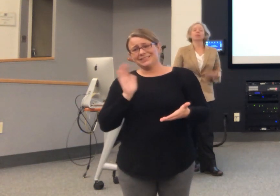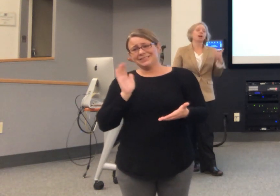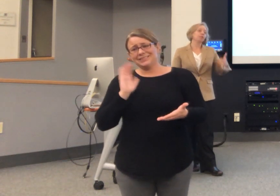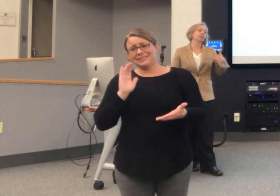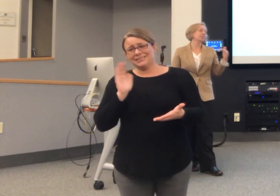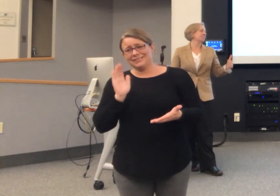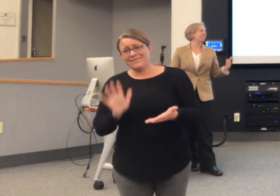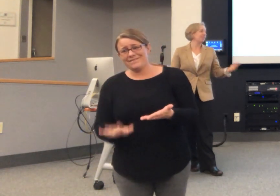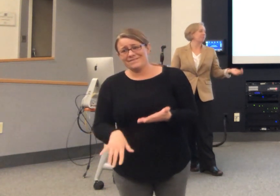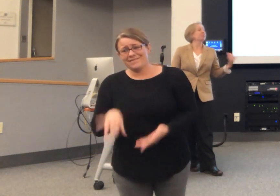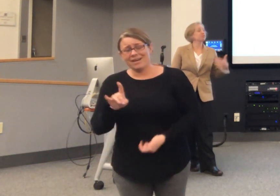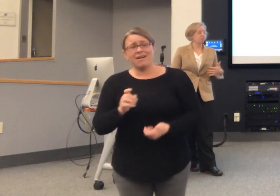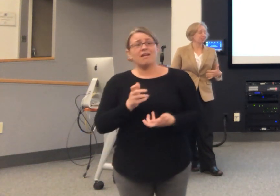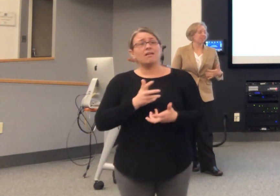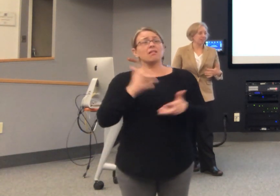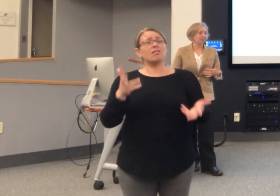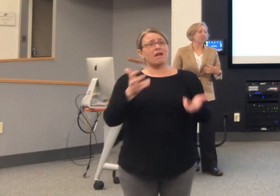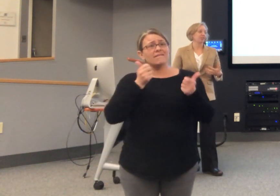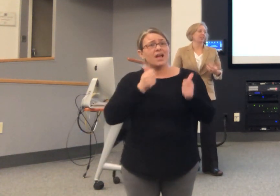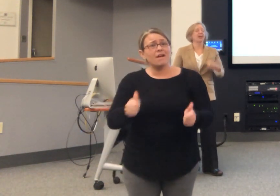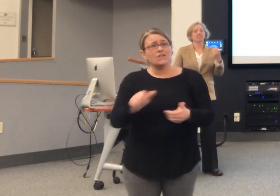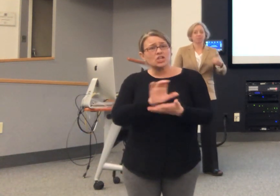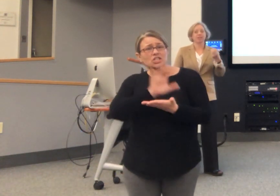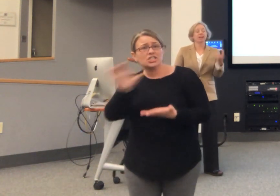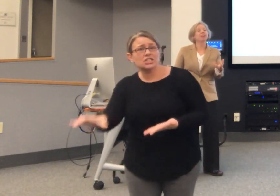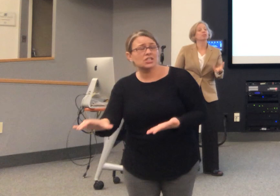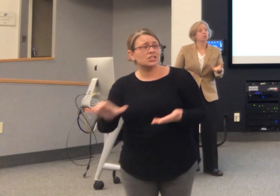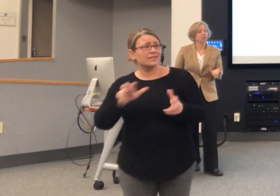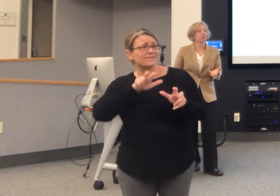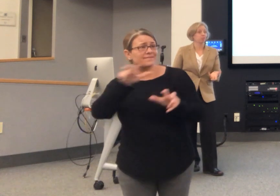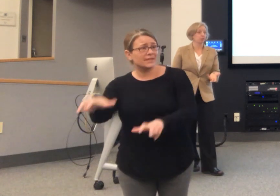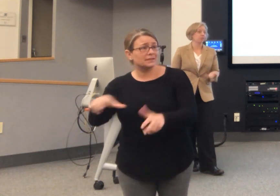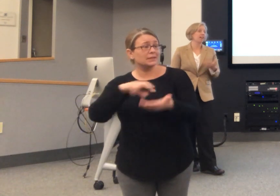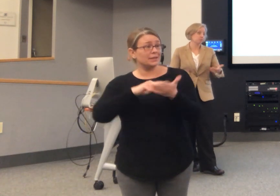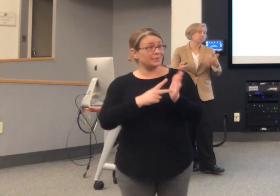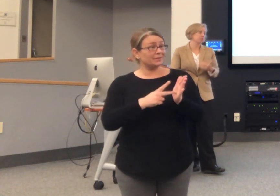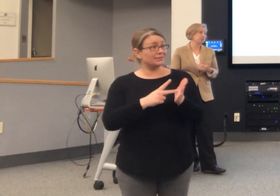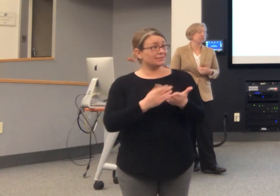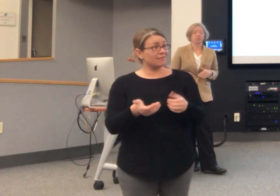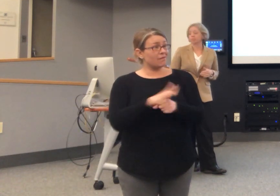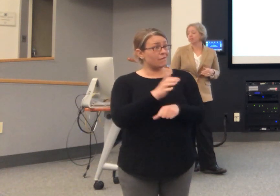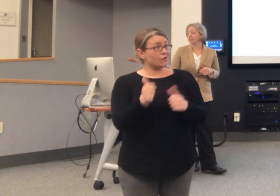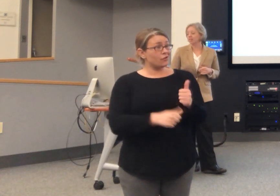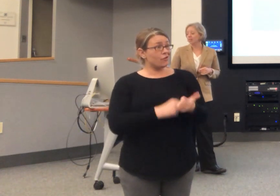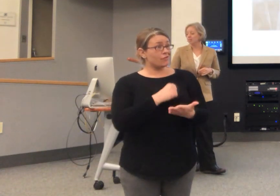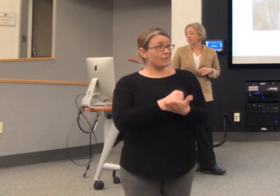But copyright doesn't come because you put in a lot of effort. It has to be that kind of creative work. That's what terms if it's protected.